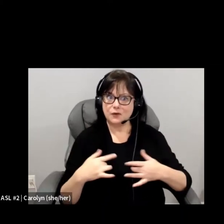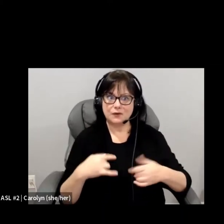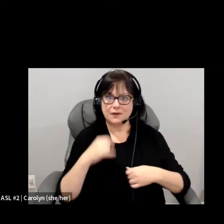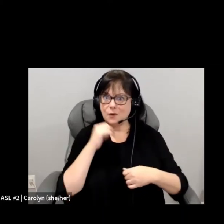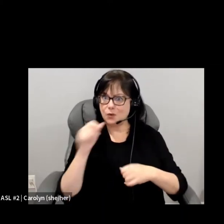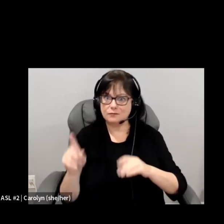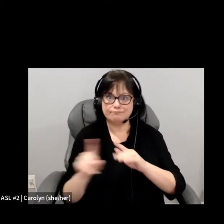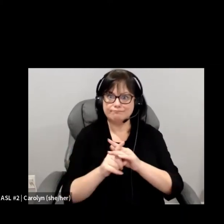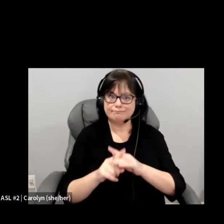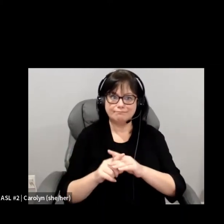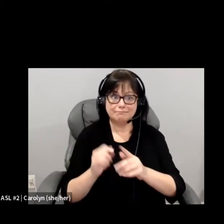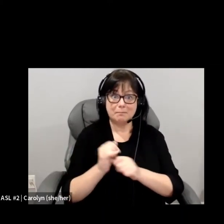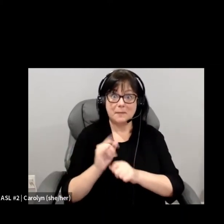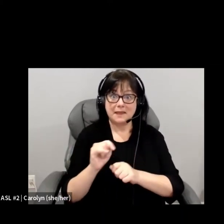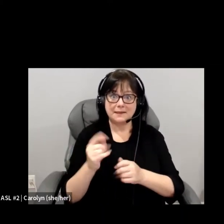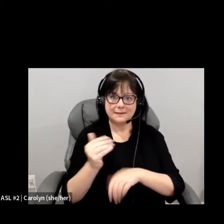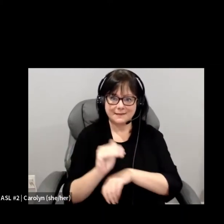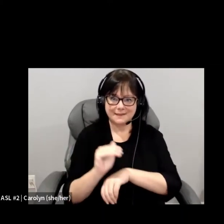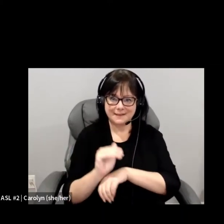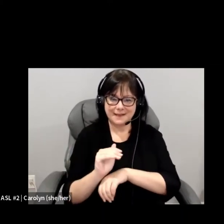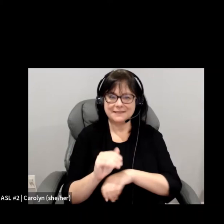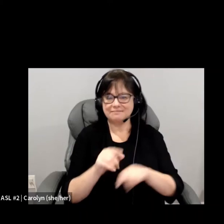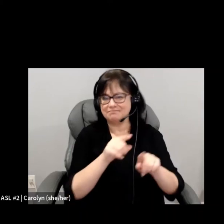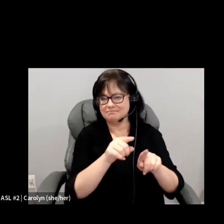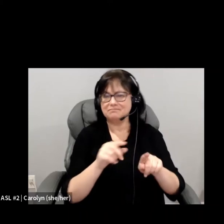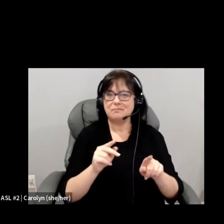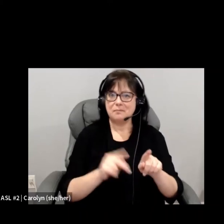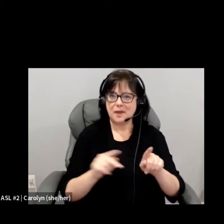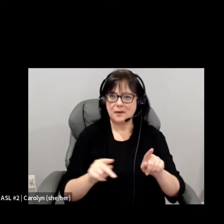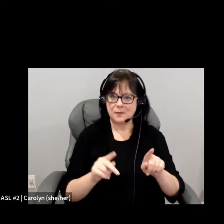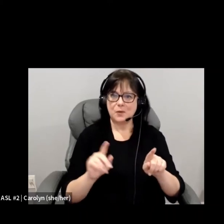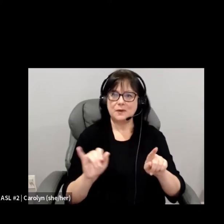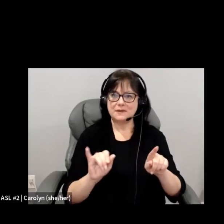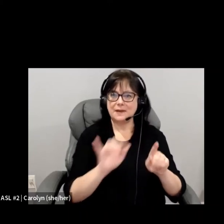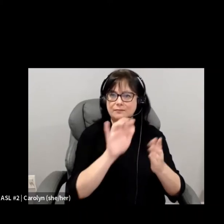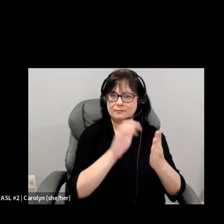BUT I AM HAPPY AND GLAD I WAS ABLE TO MAKE IT.